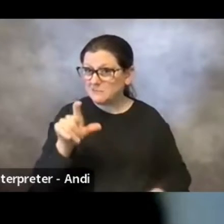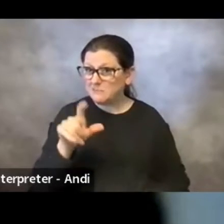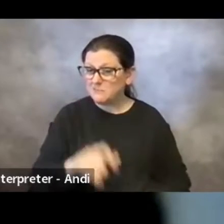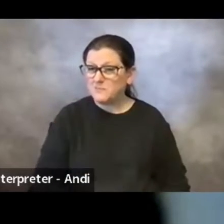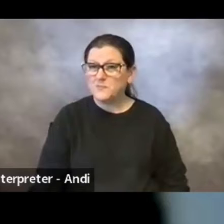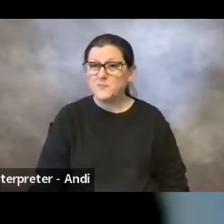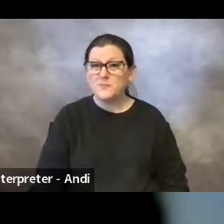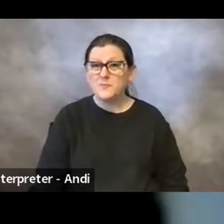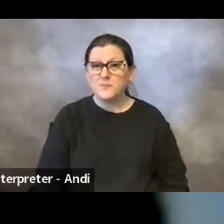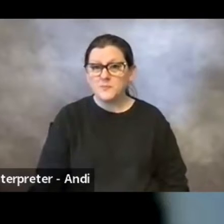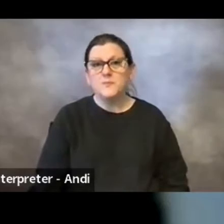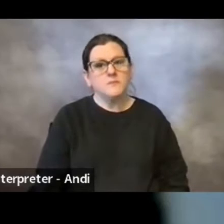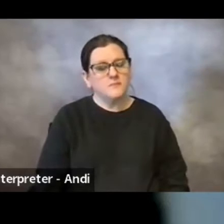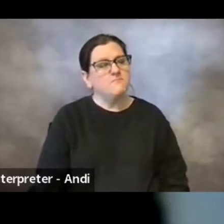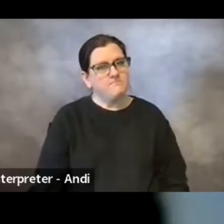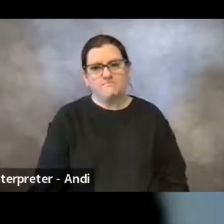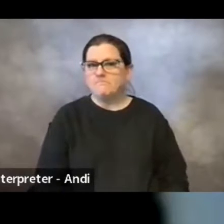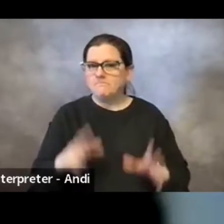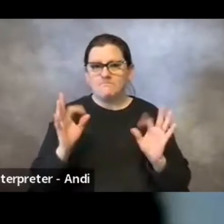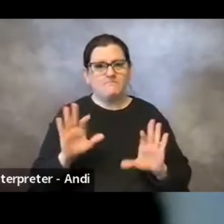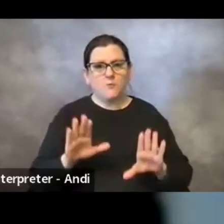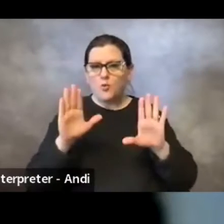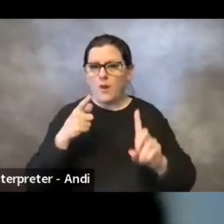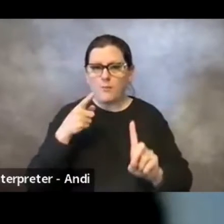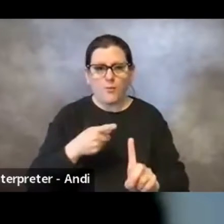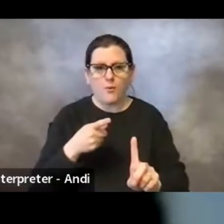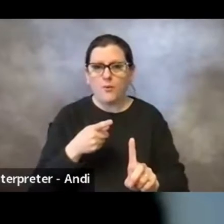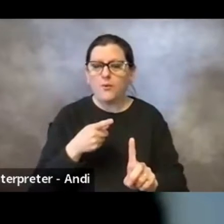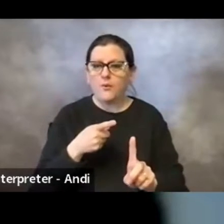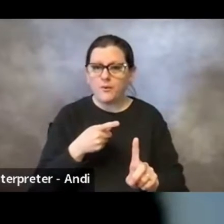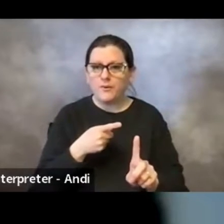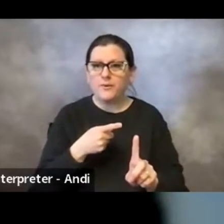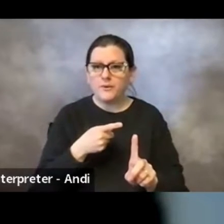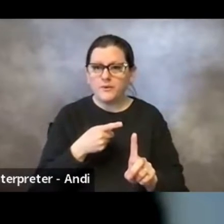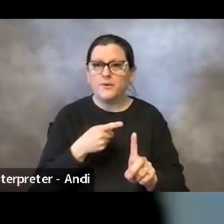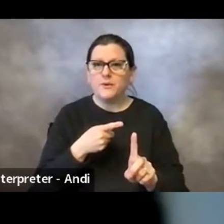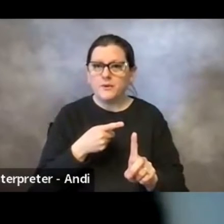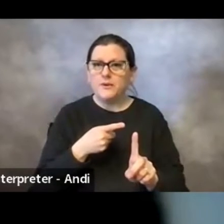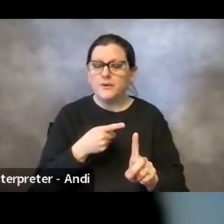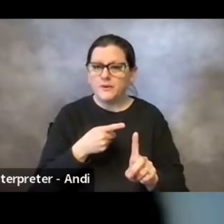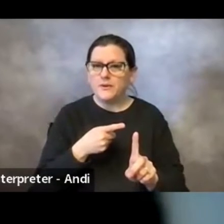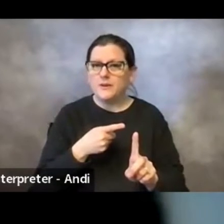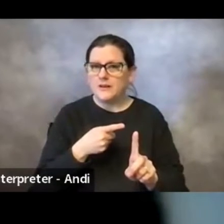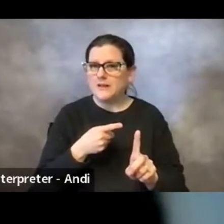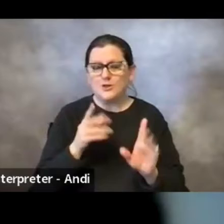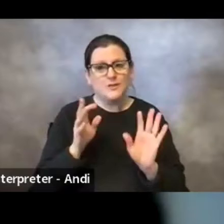Megan Davidson: Yeah, I mean, it's definitely a great point and something that, absolutely, it's critical that we think